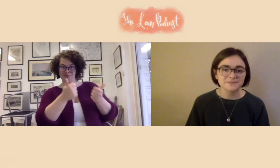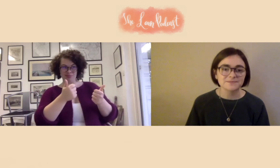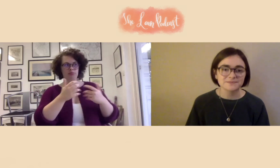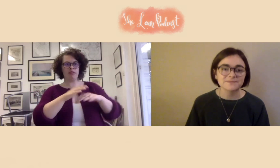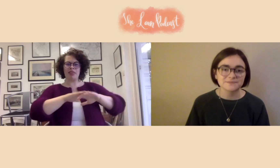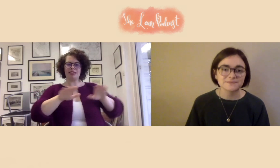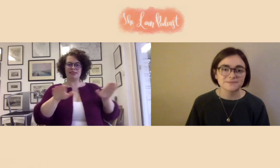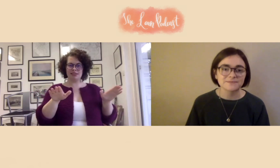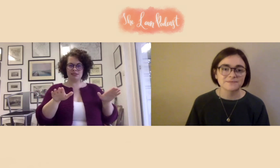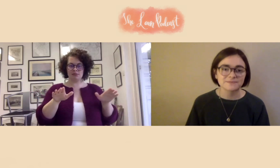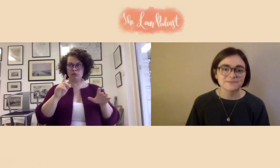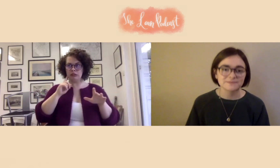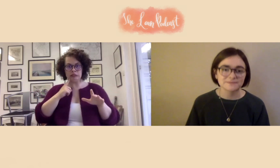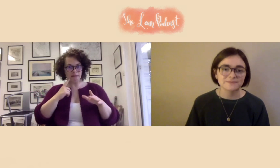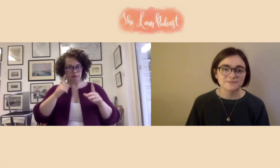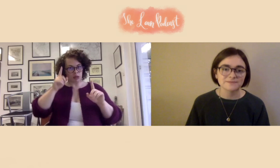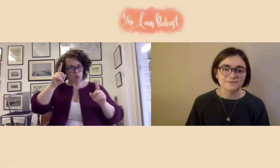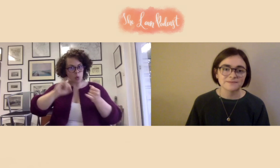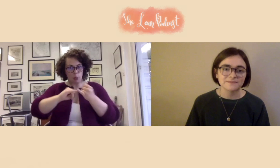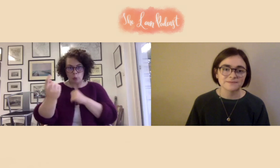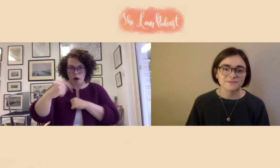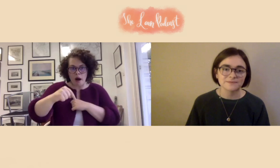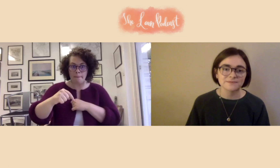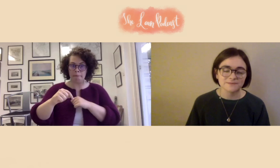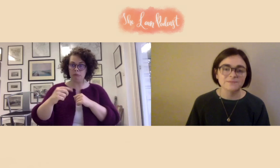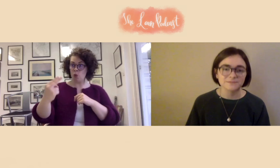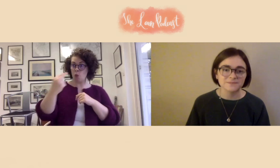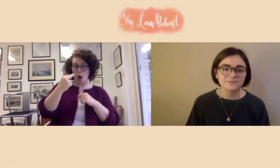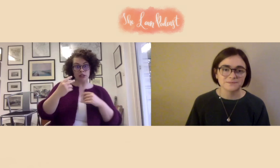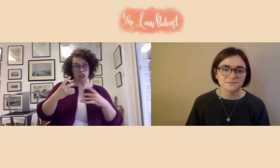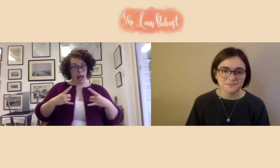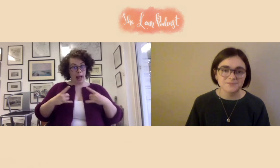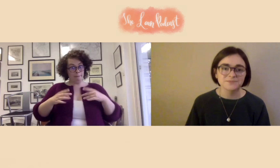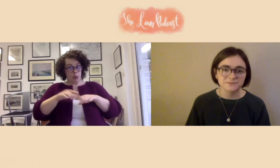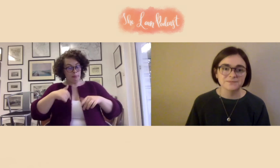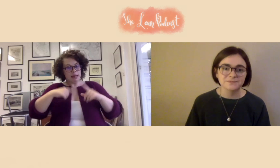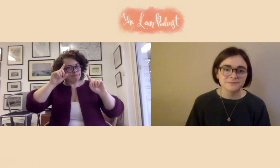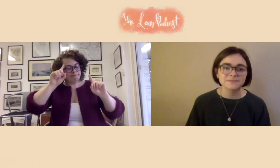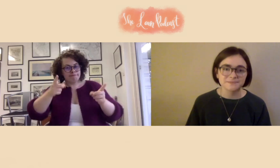or your organizers rather than the deaf person, like who often comes to the job